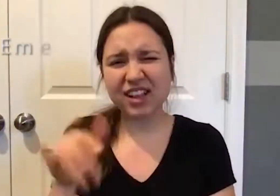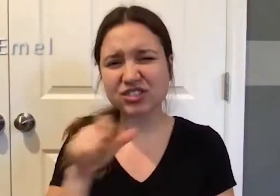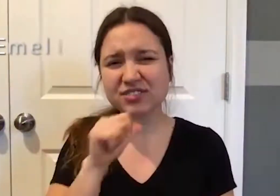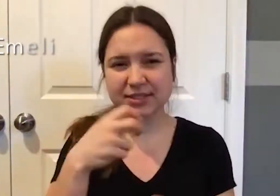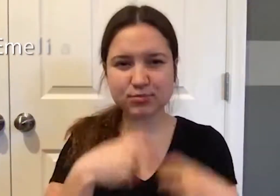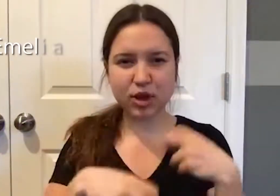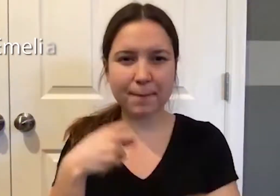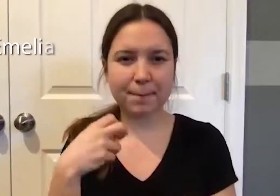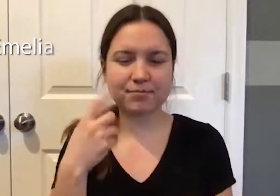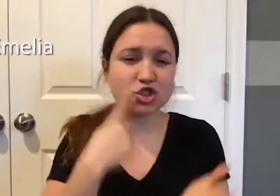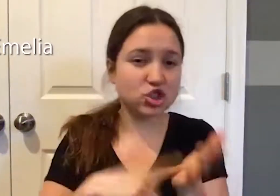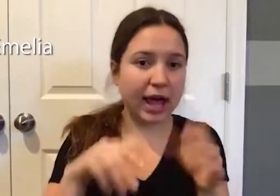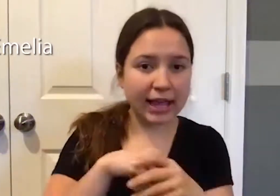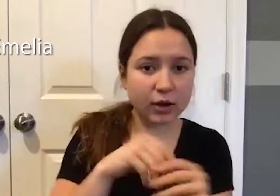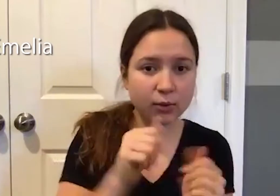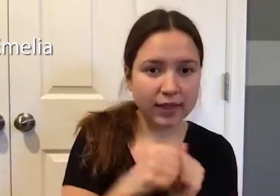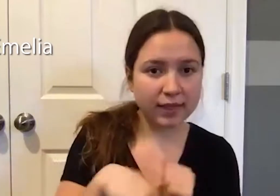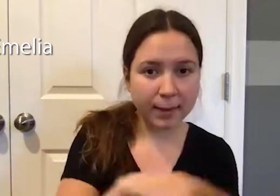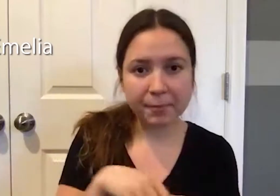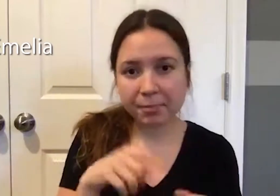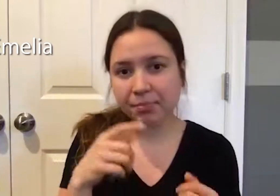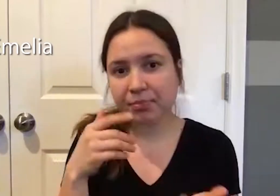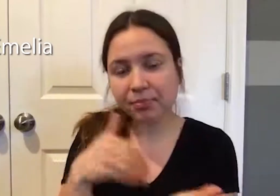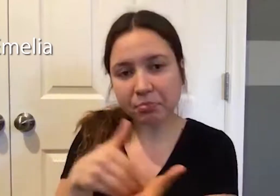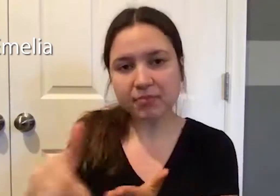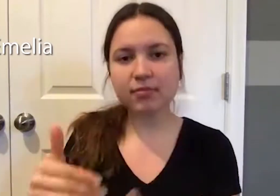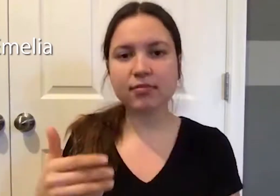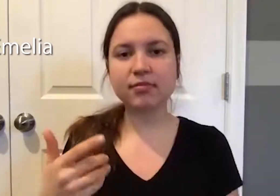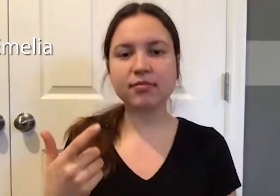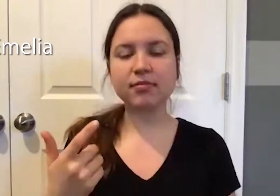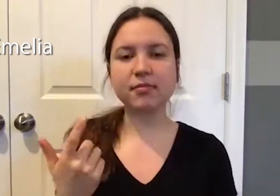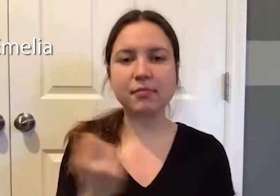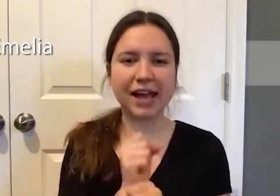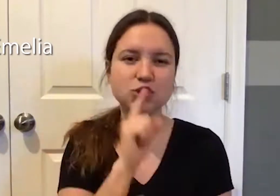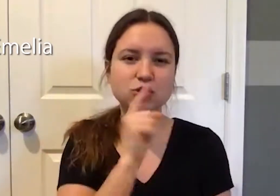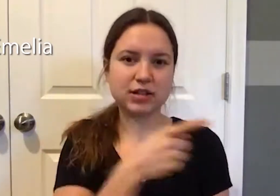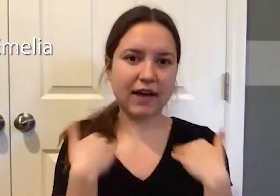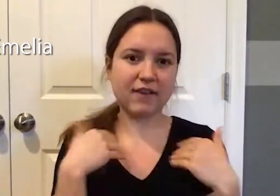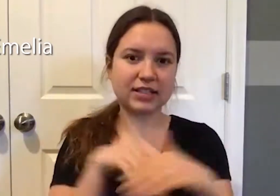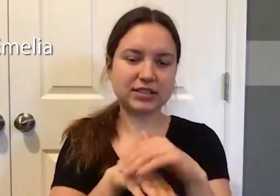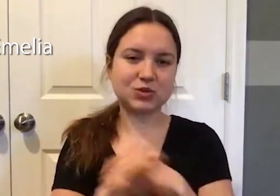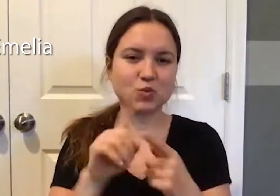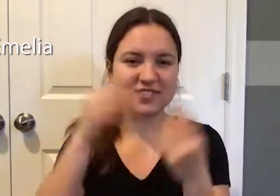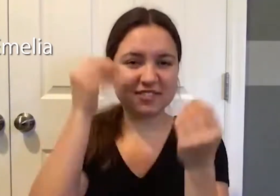Also, be sure to check in with the student frequently and make sure they have access to information